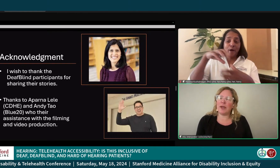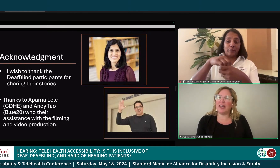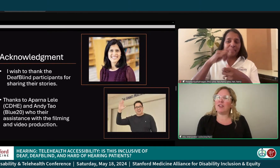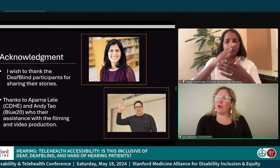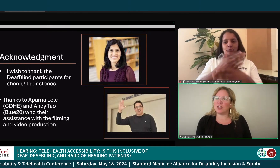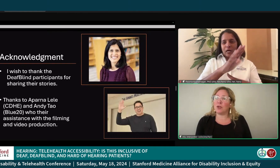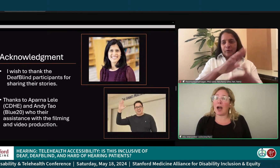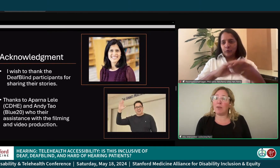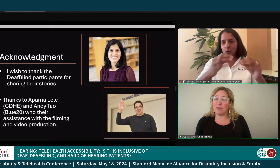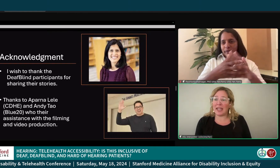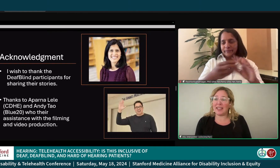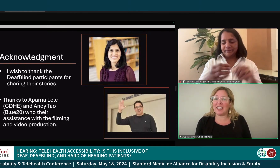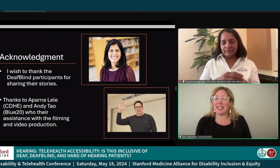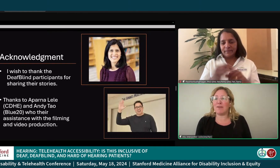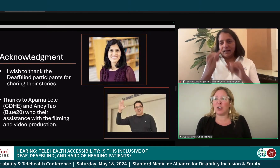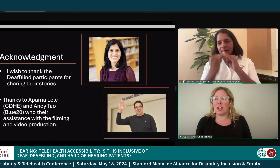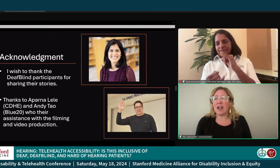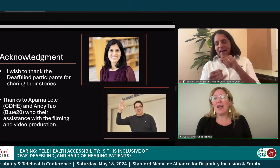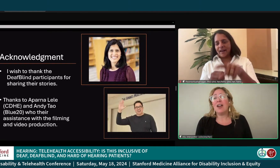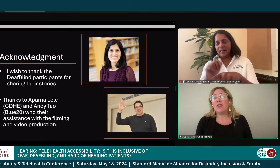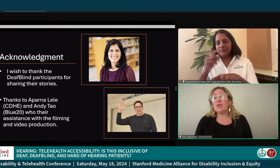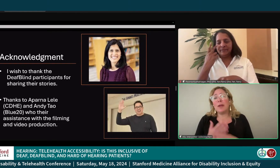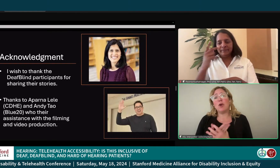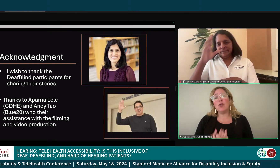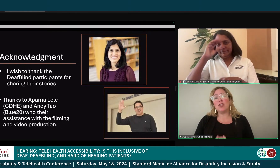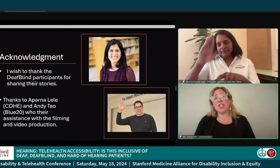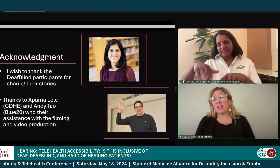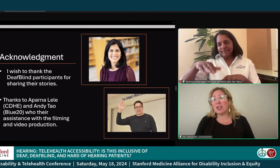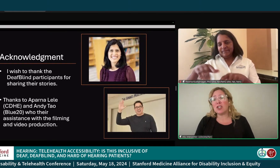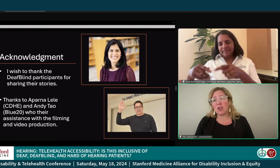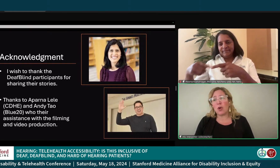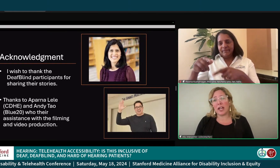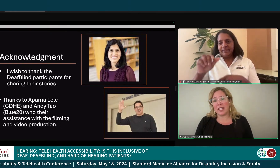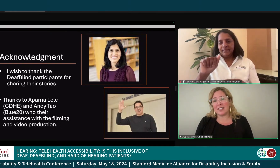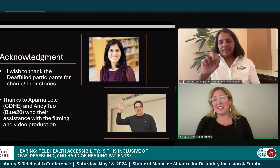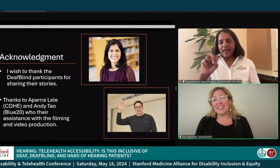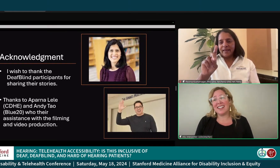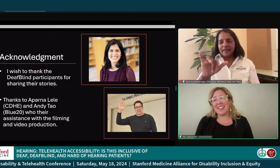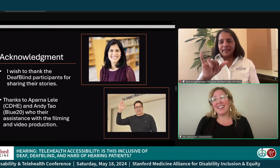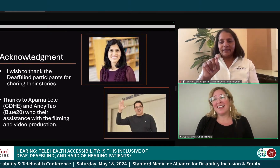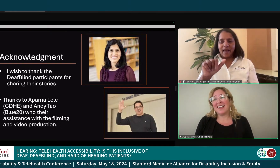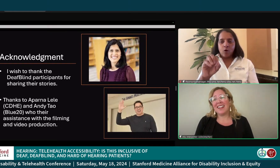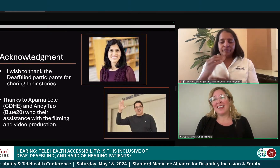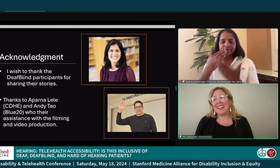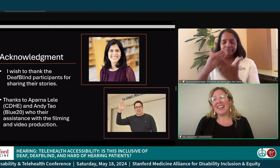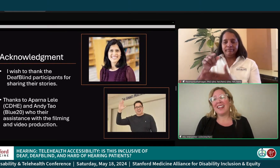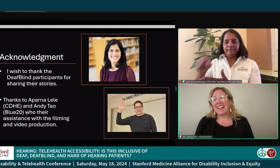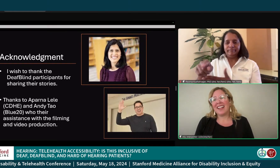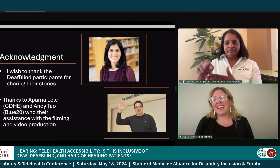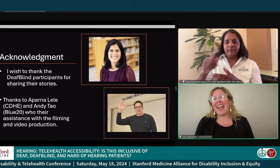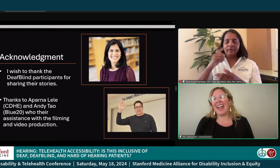and those who helped make these, and for those people who share their stories.